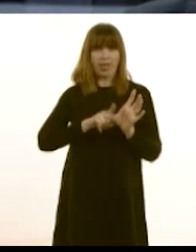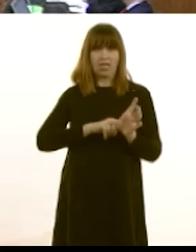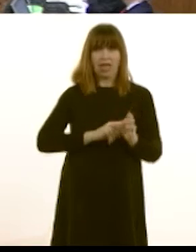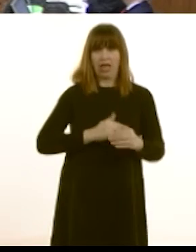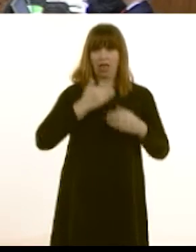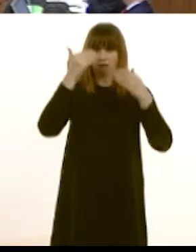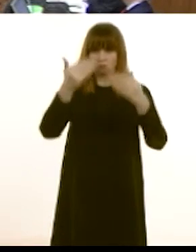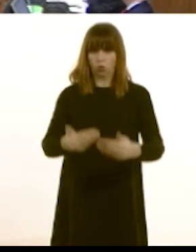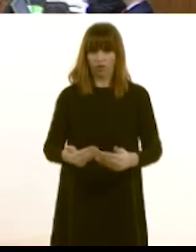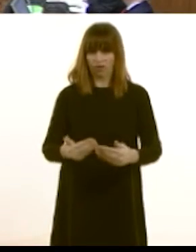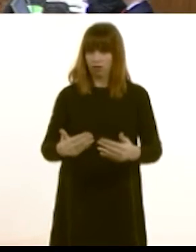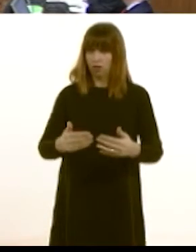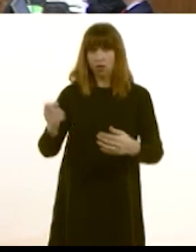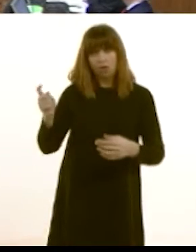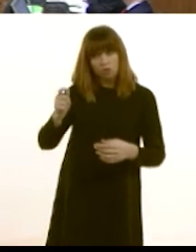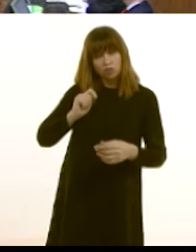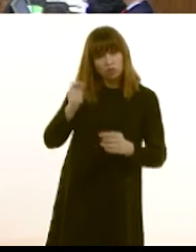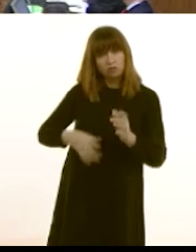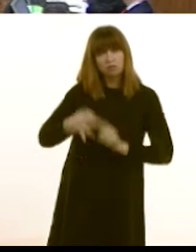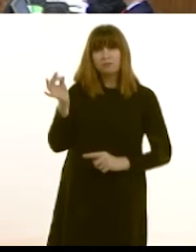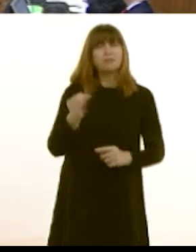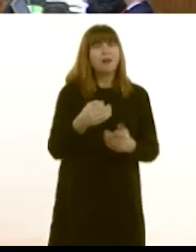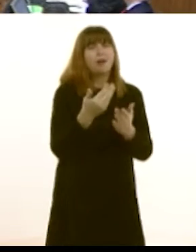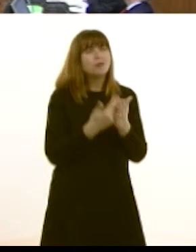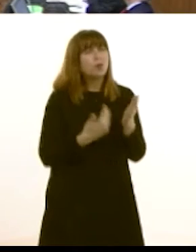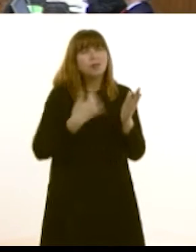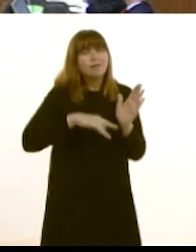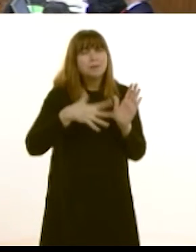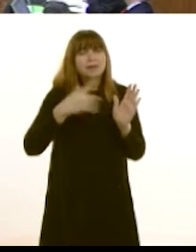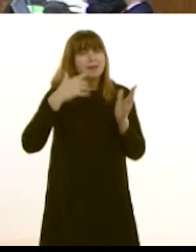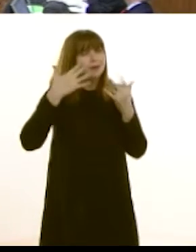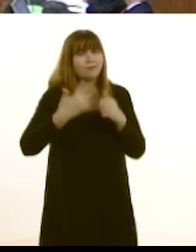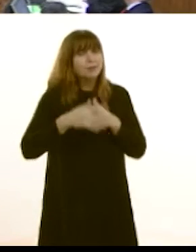Carwyn Jones: First of all, it didnít say that, because the findings of the interim